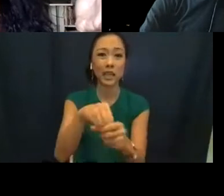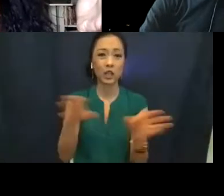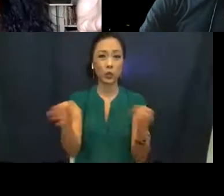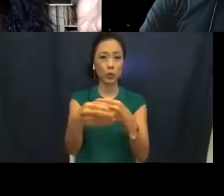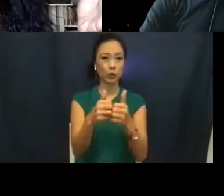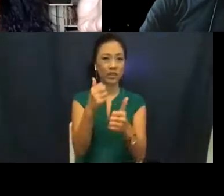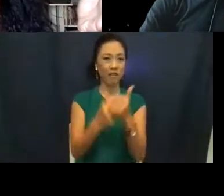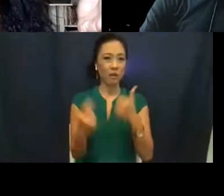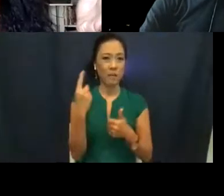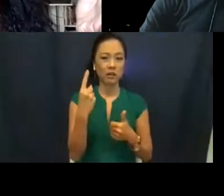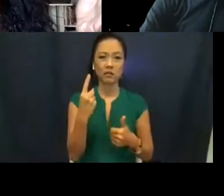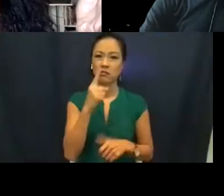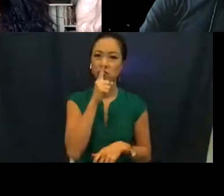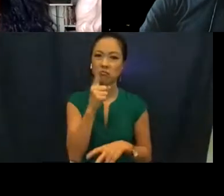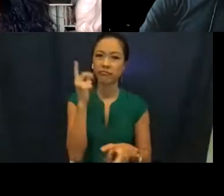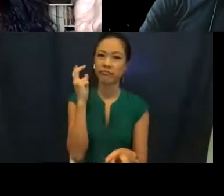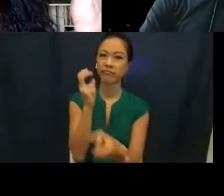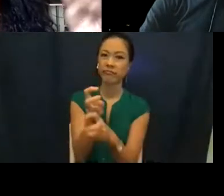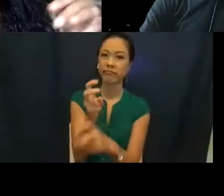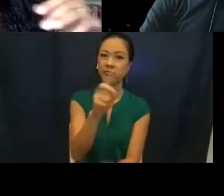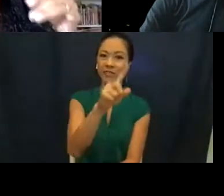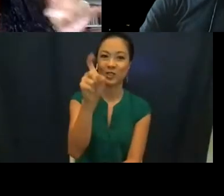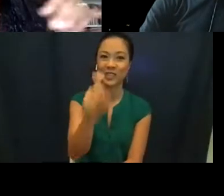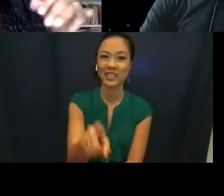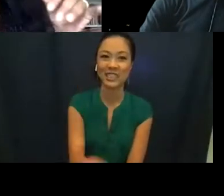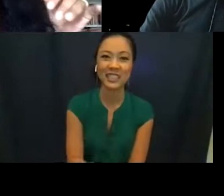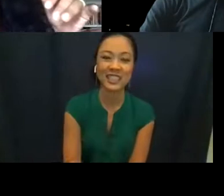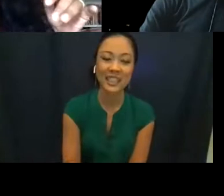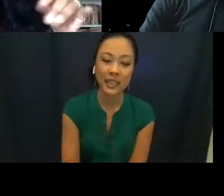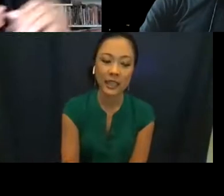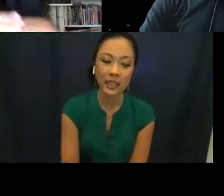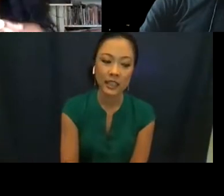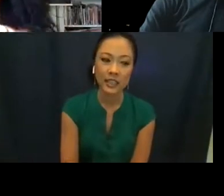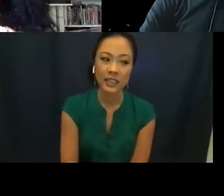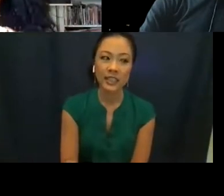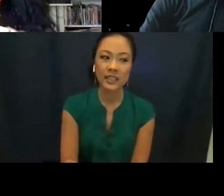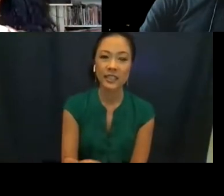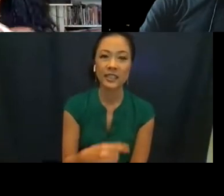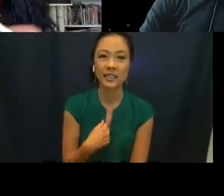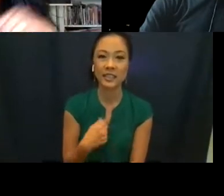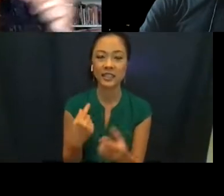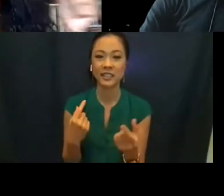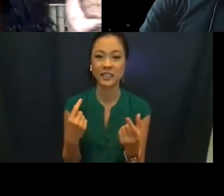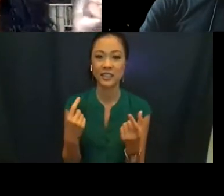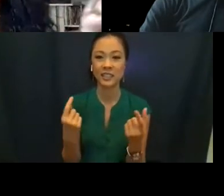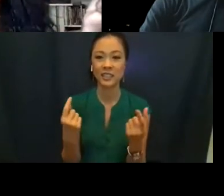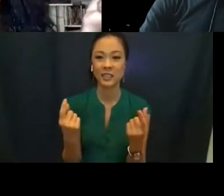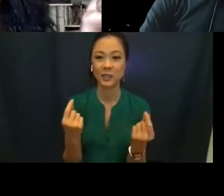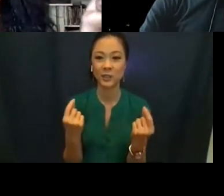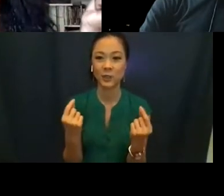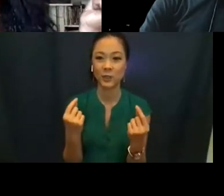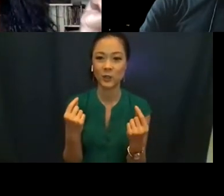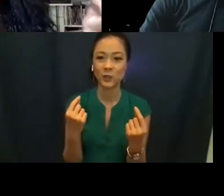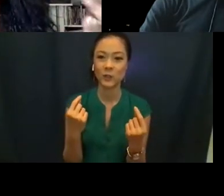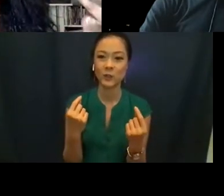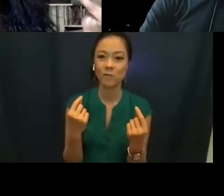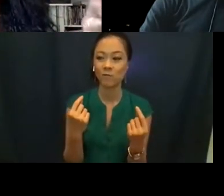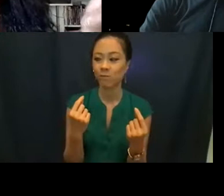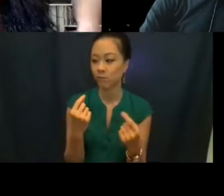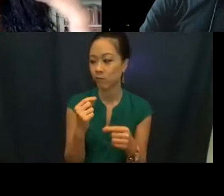question. Doing some workshopping with people, connecting with people who are disabled and